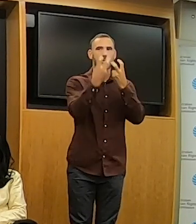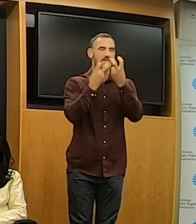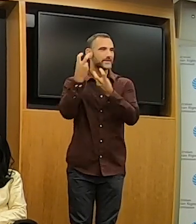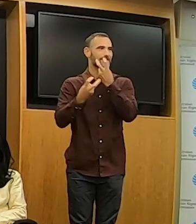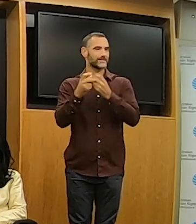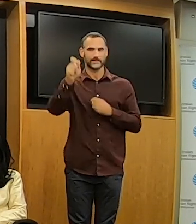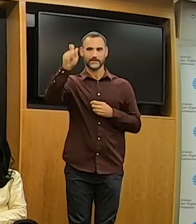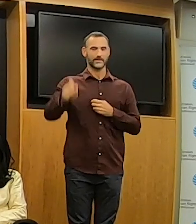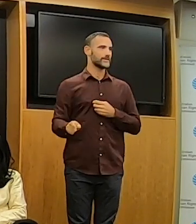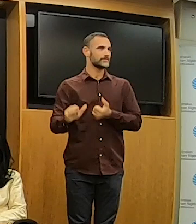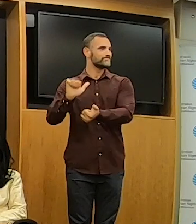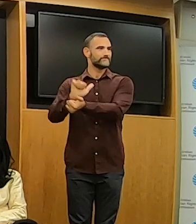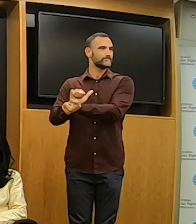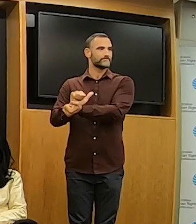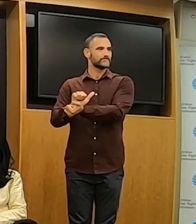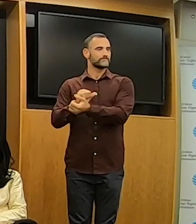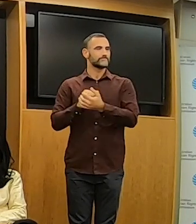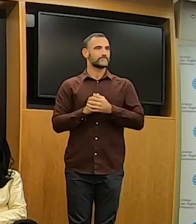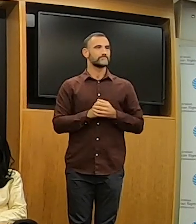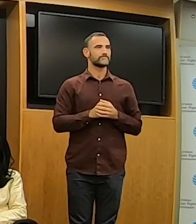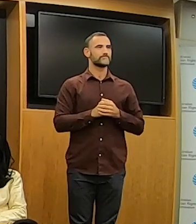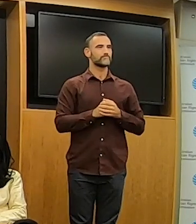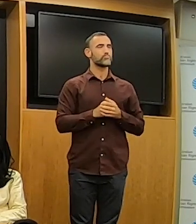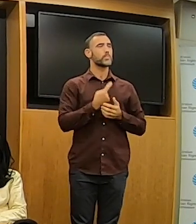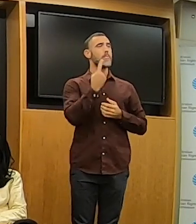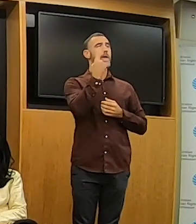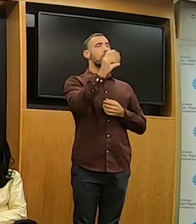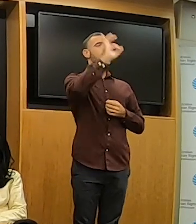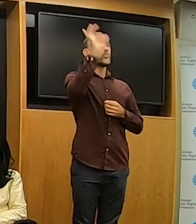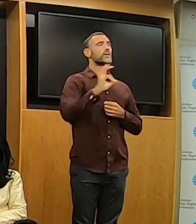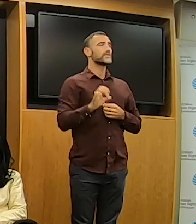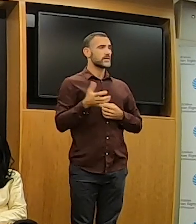I'm only going to give one statistic, but it is a really horrifying one.